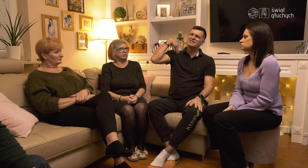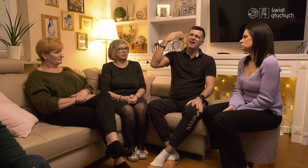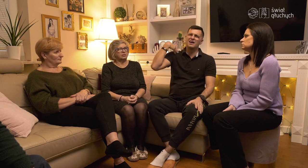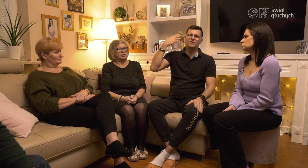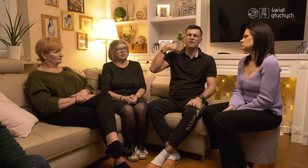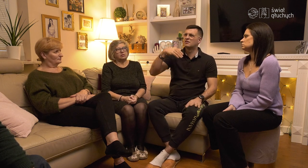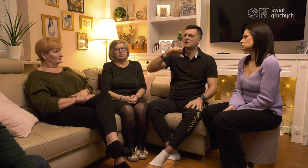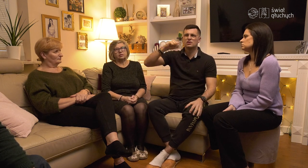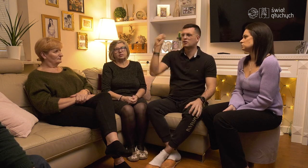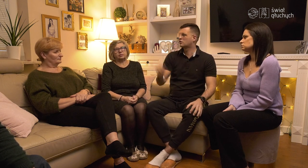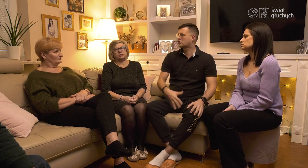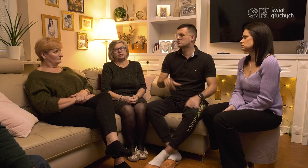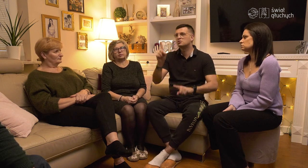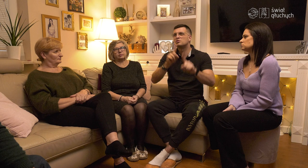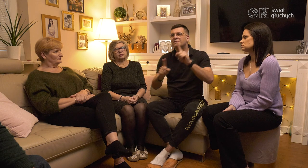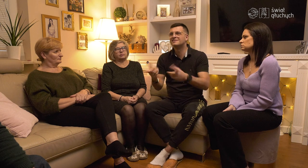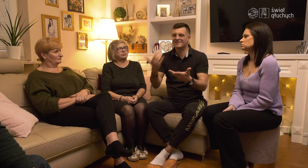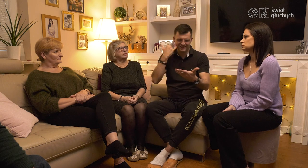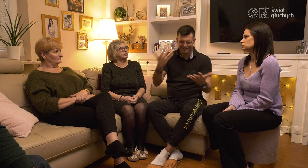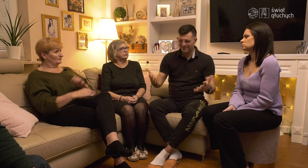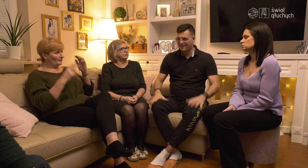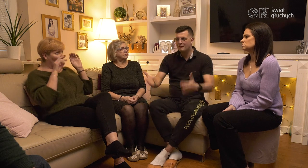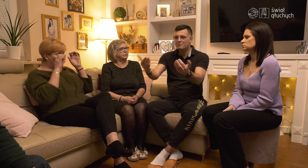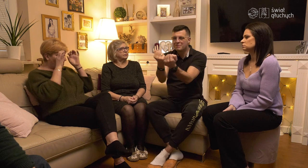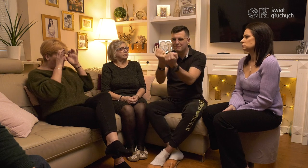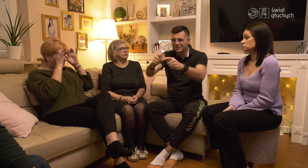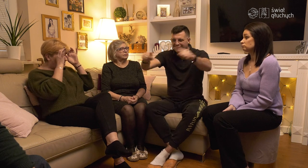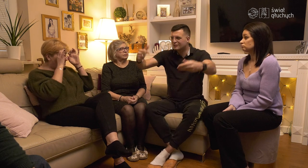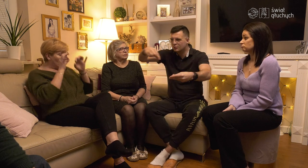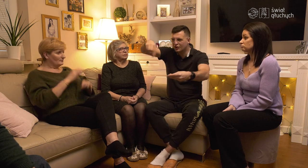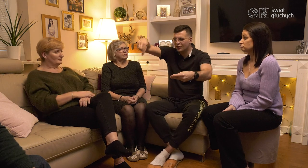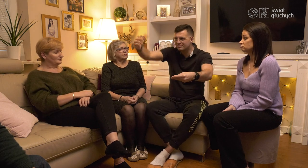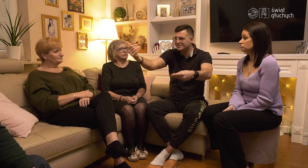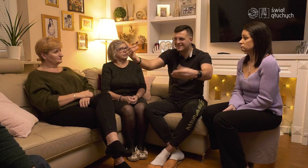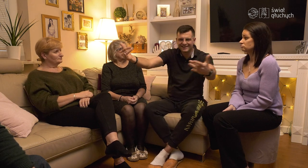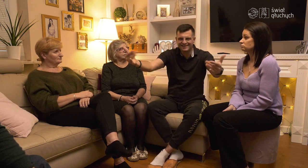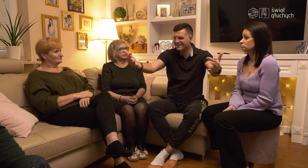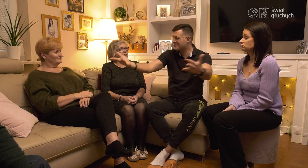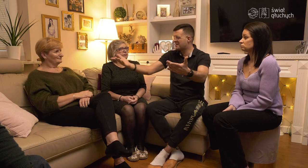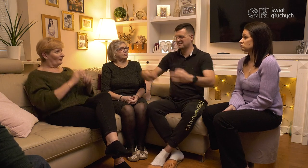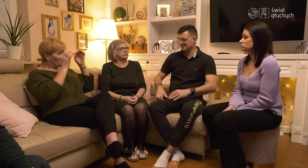It used to be much worse, poor access to an interpreter, no phones, even paper and pen were in short supply.